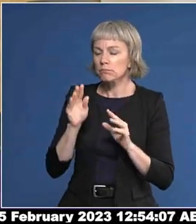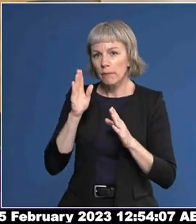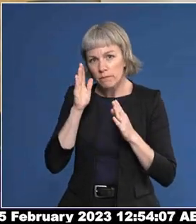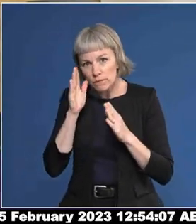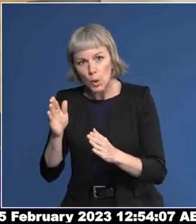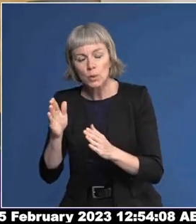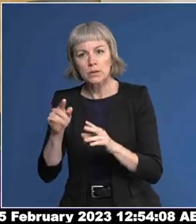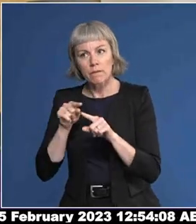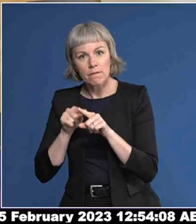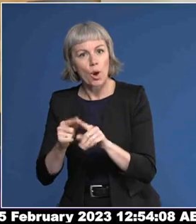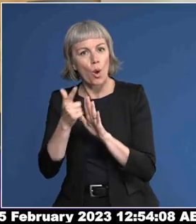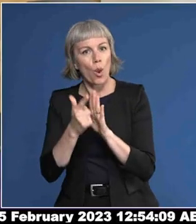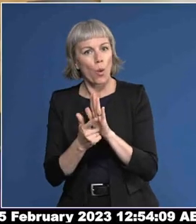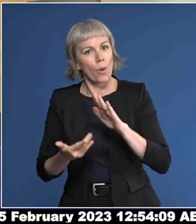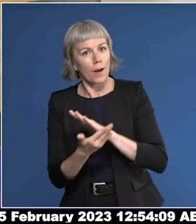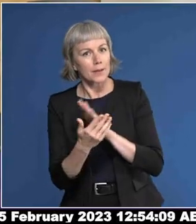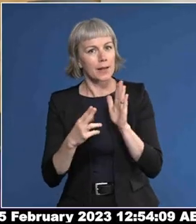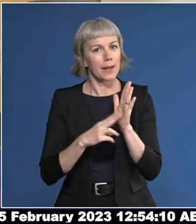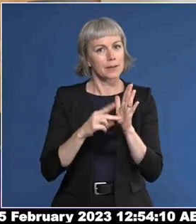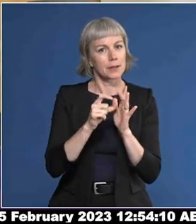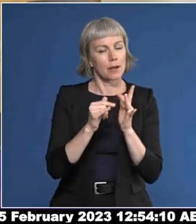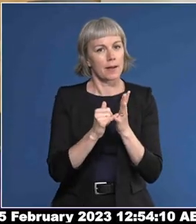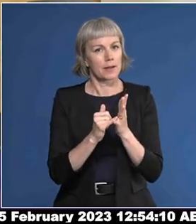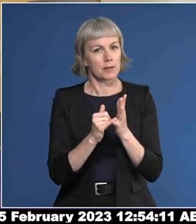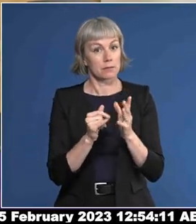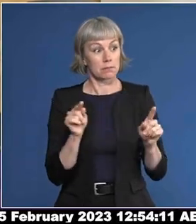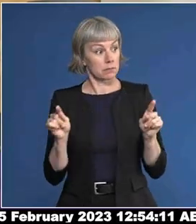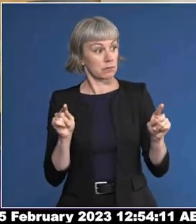Is there a conflict between how they work? I don't believe there is a conflict.